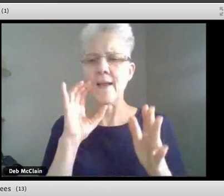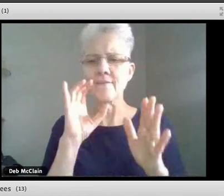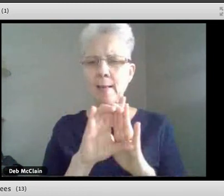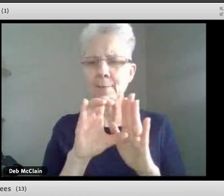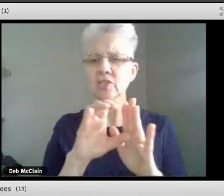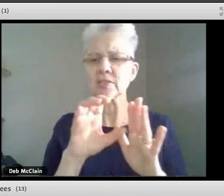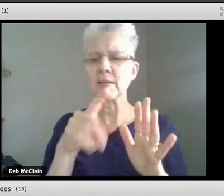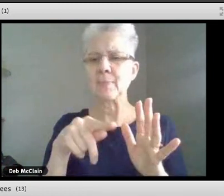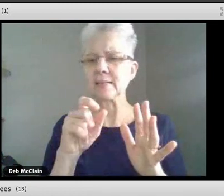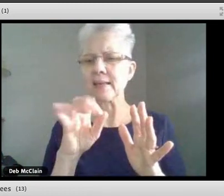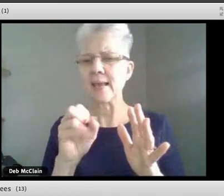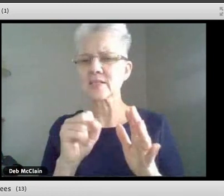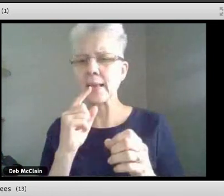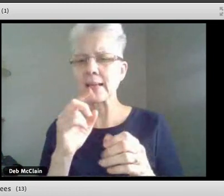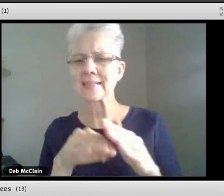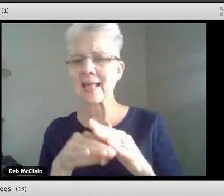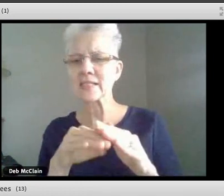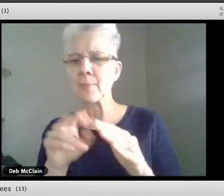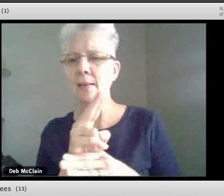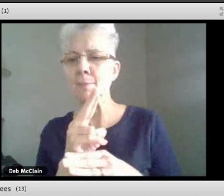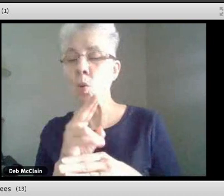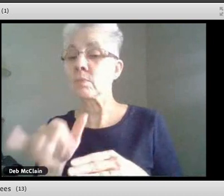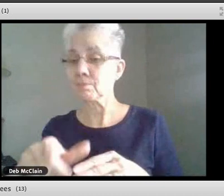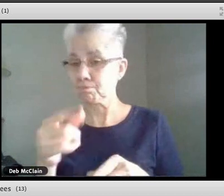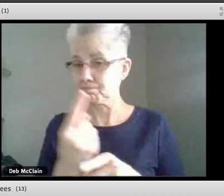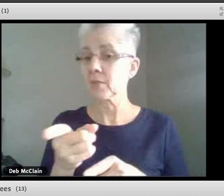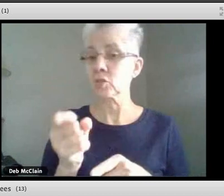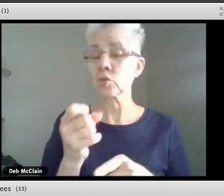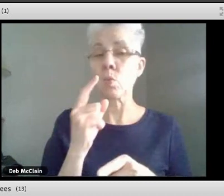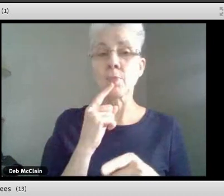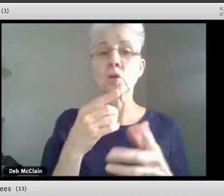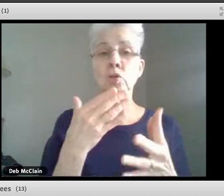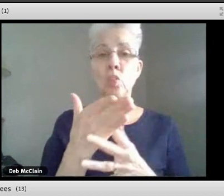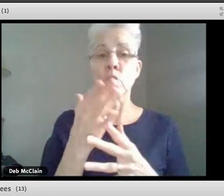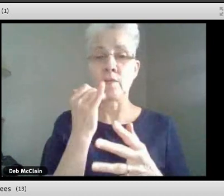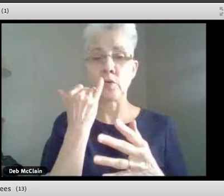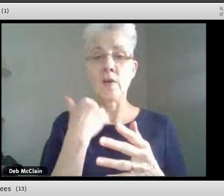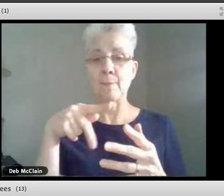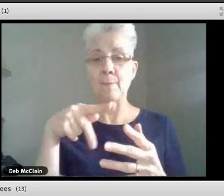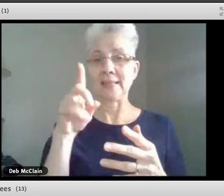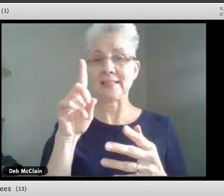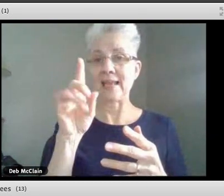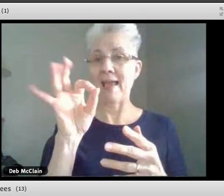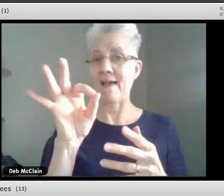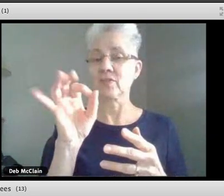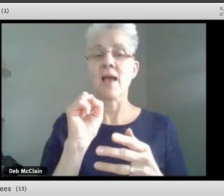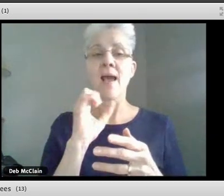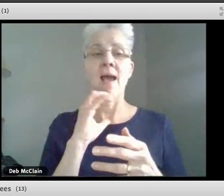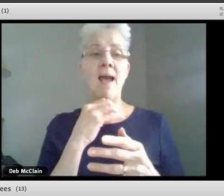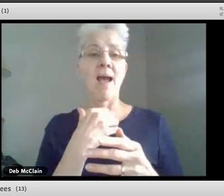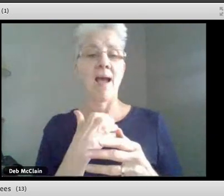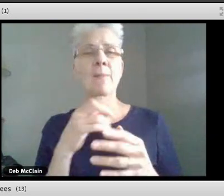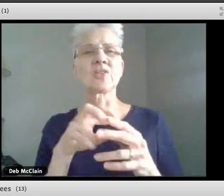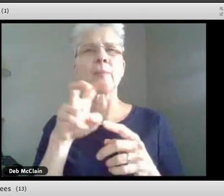Okay, and so I'm going to go through... If you have PDFs, I'm getting ahead of myself, but our organization, we do books,